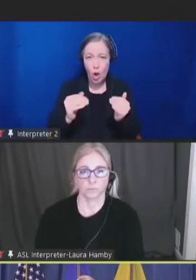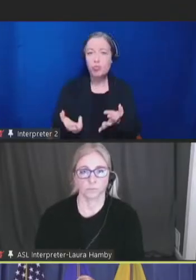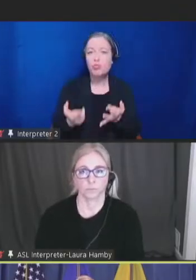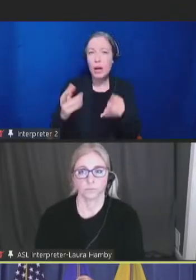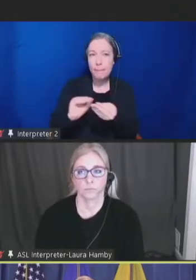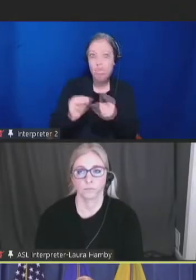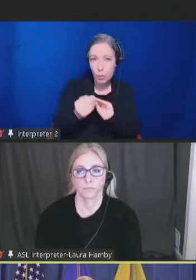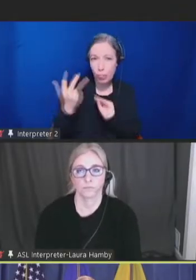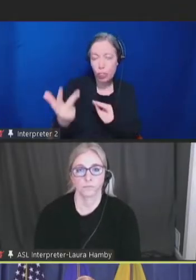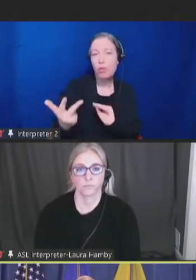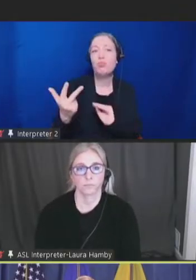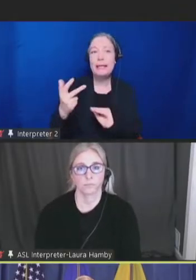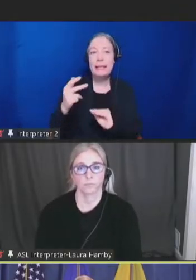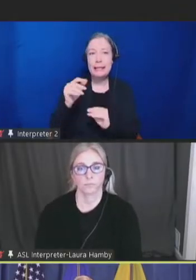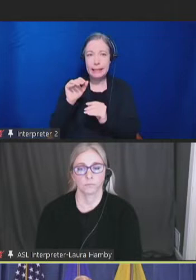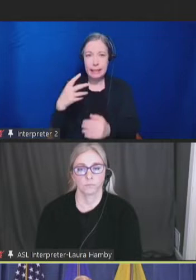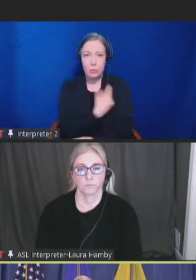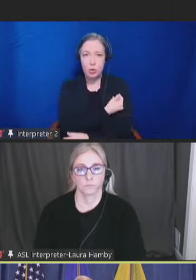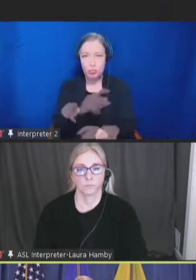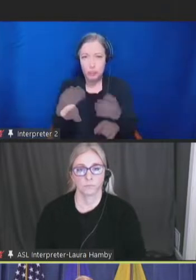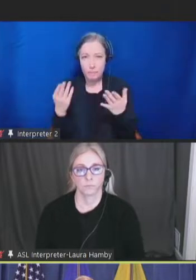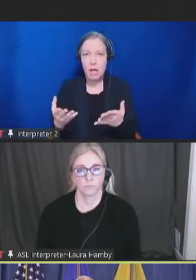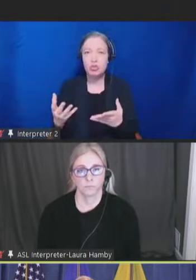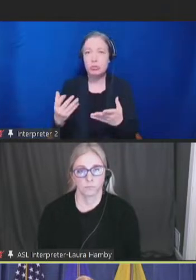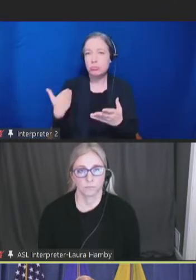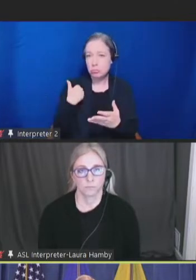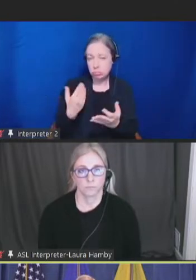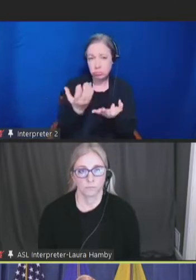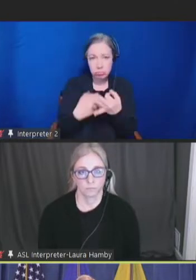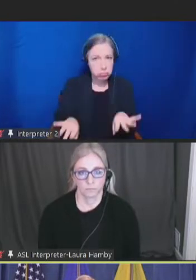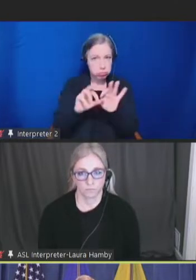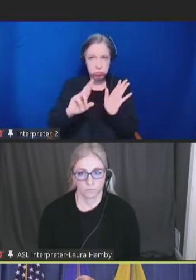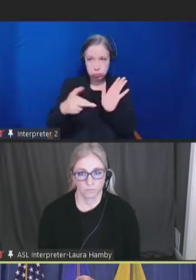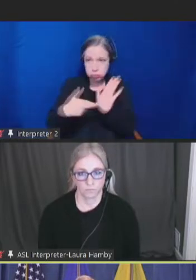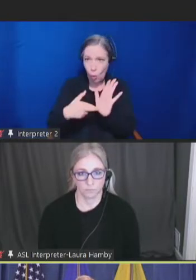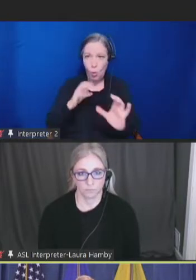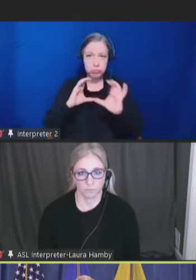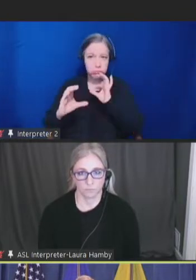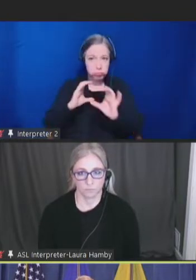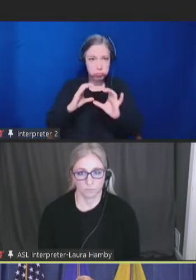NVAC recommends the assistant secretary of health conduct a series of listening sessions